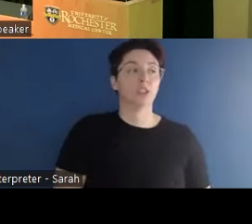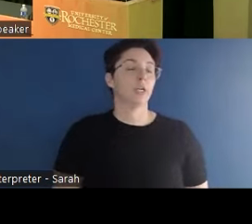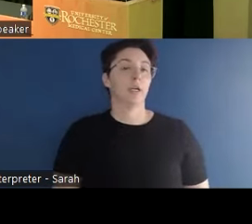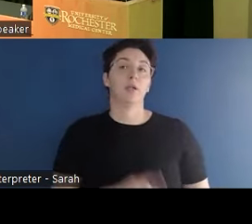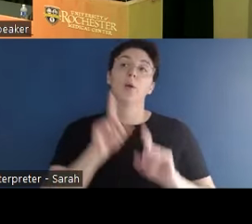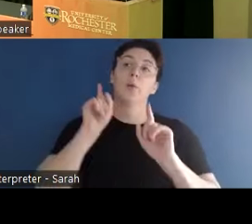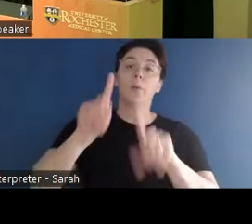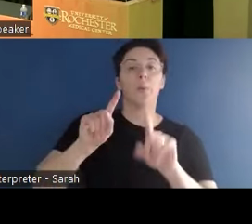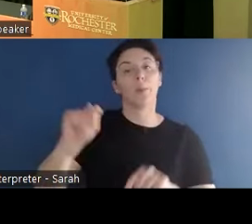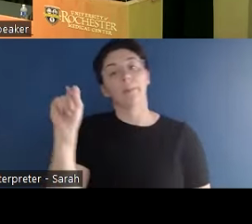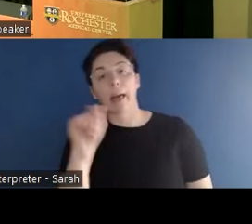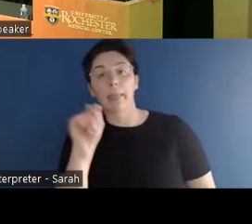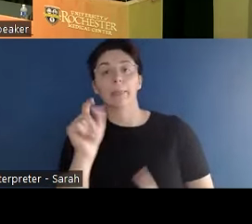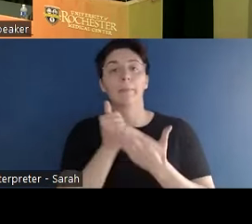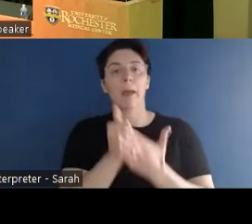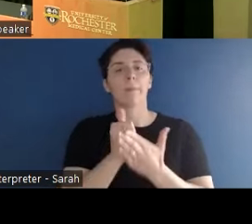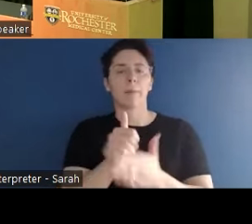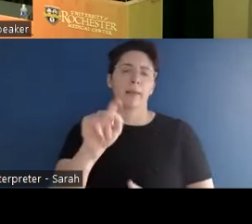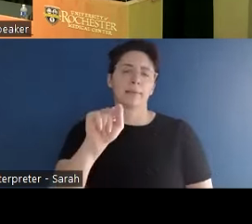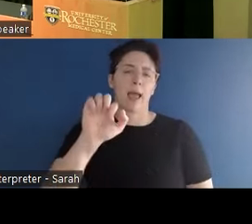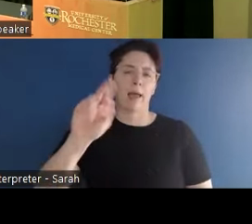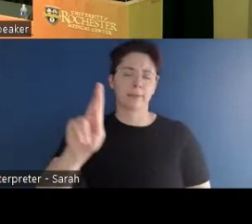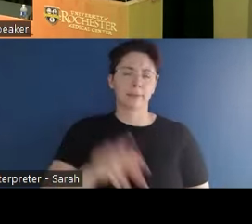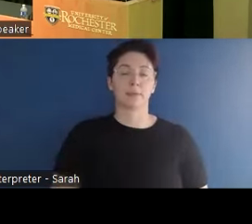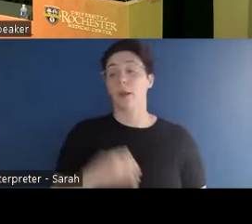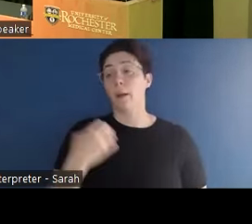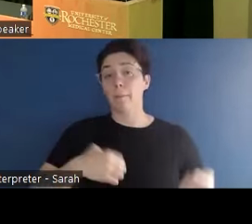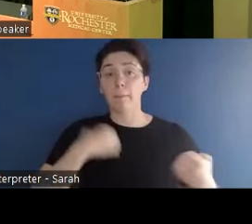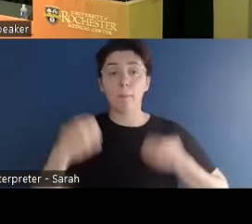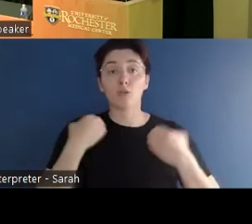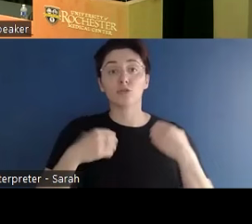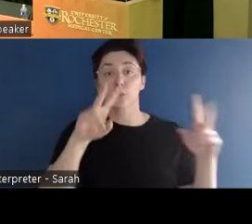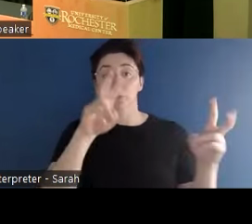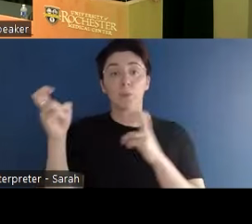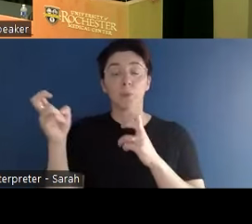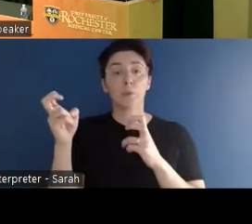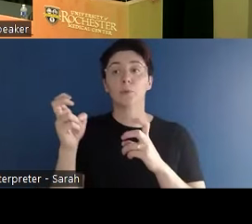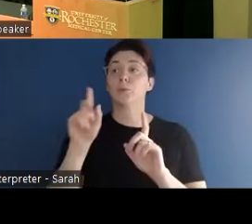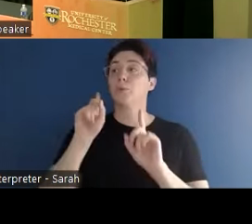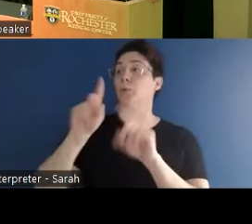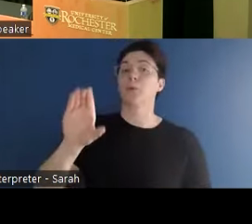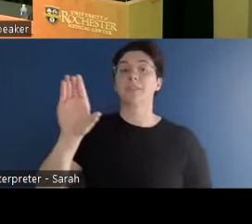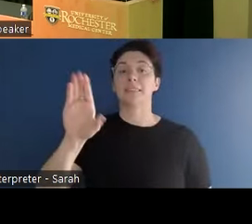bathroom um if they have emotional difficulties we're referring for CBT or teaching them those